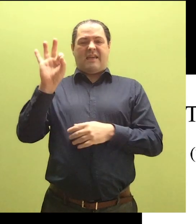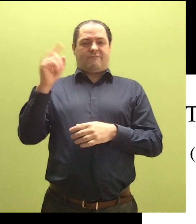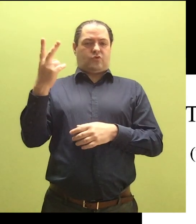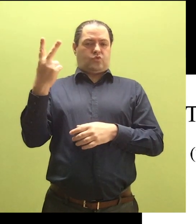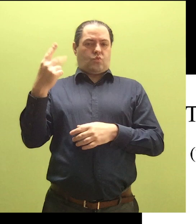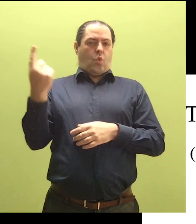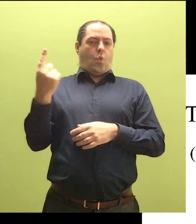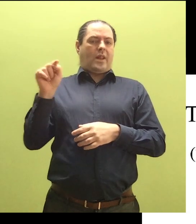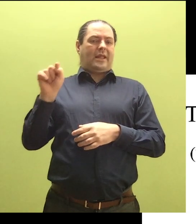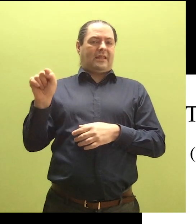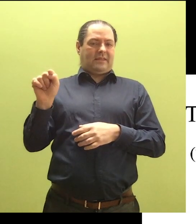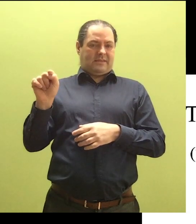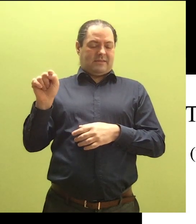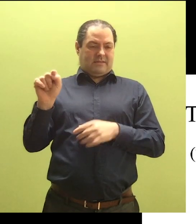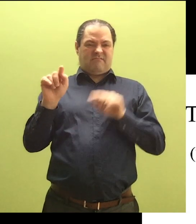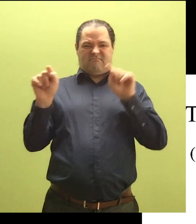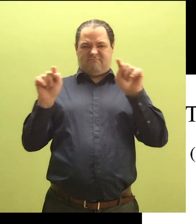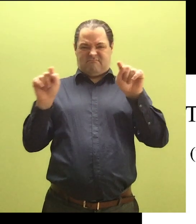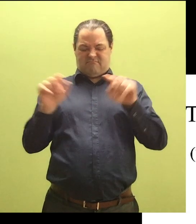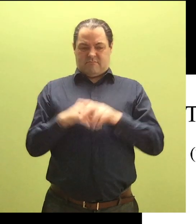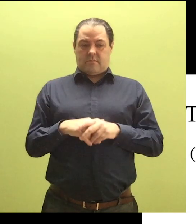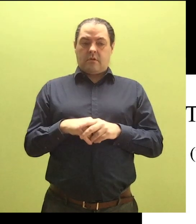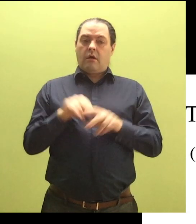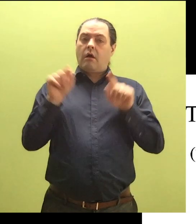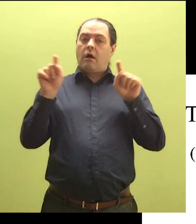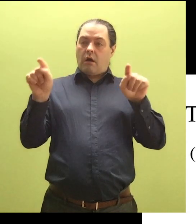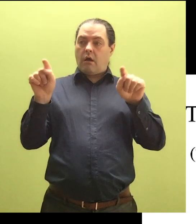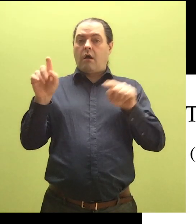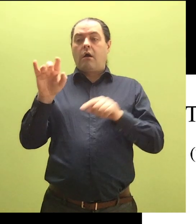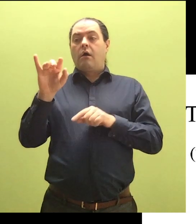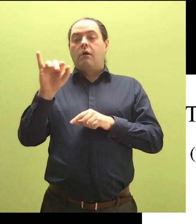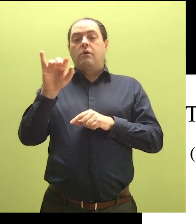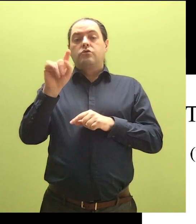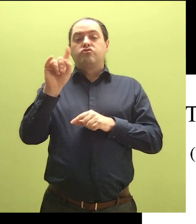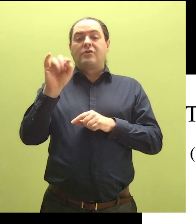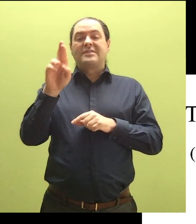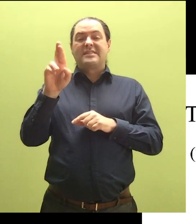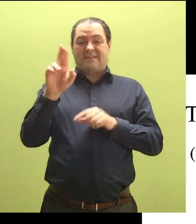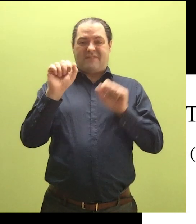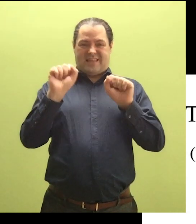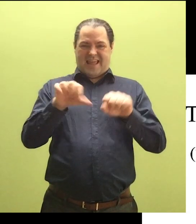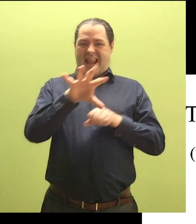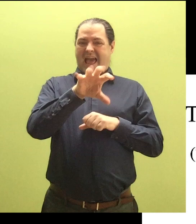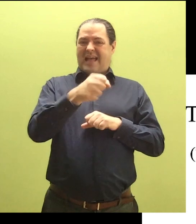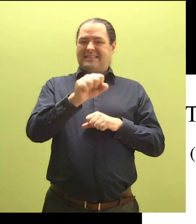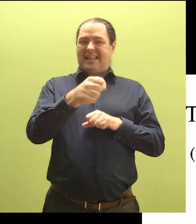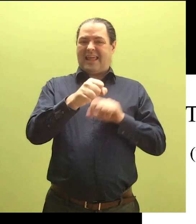only. This account also makes the implication that all transitive clauses can host handling handshape classifiers